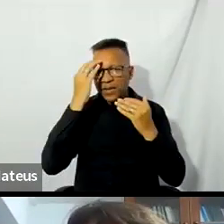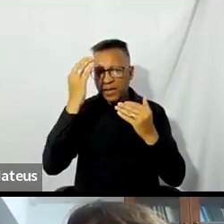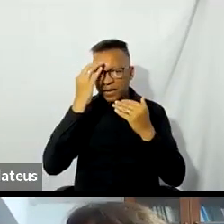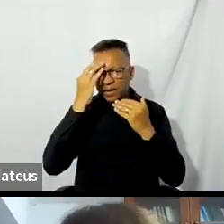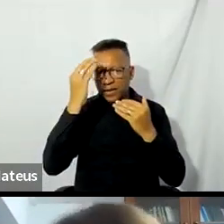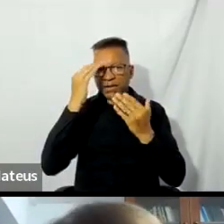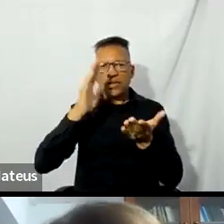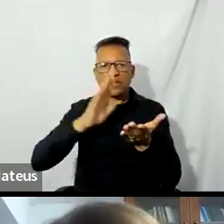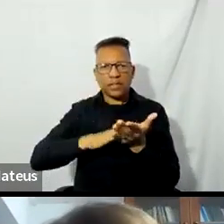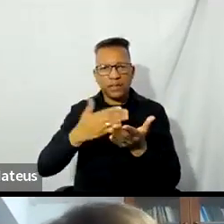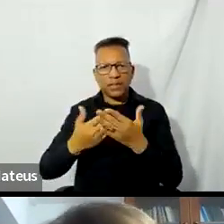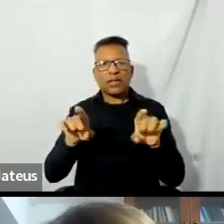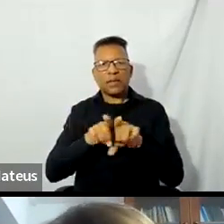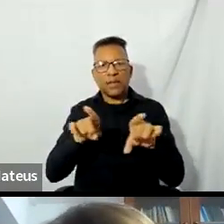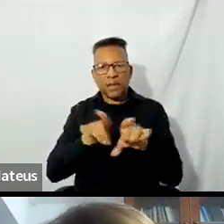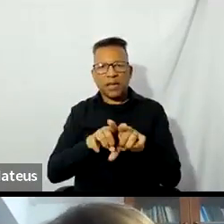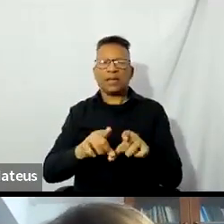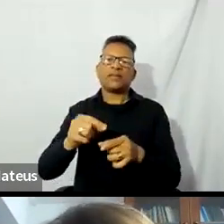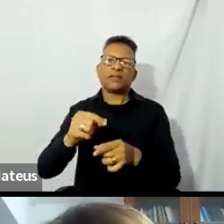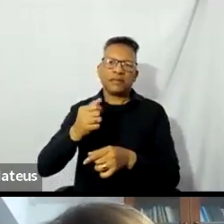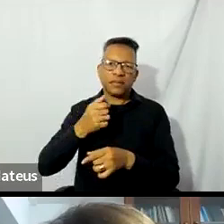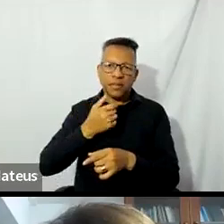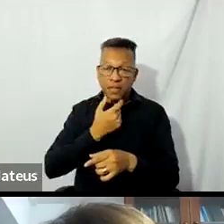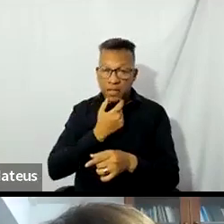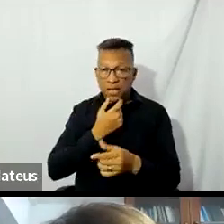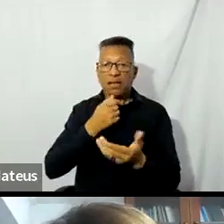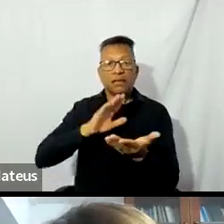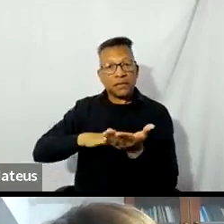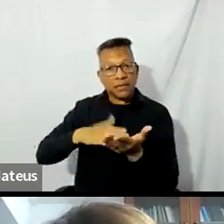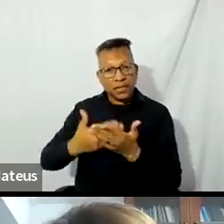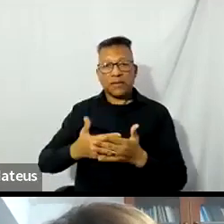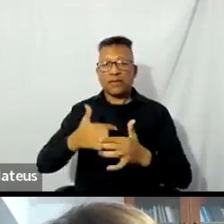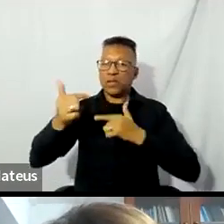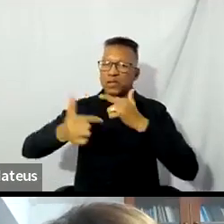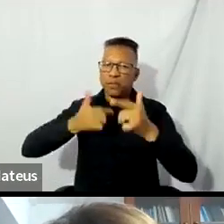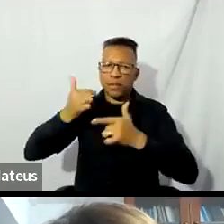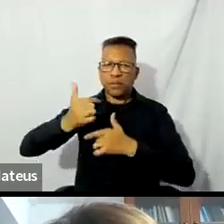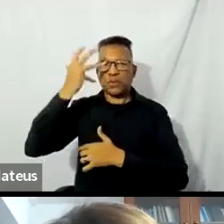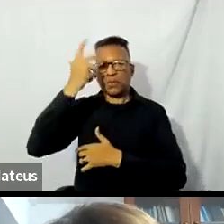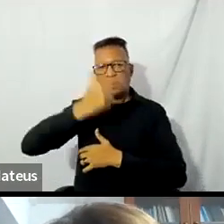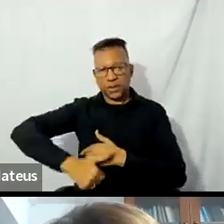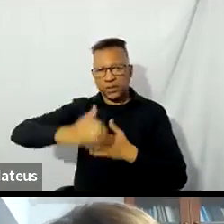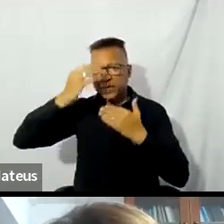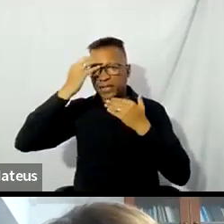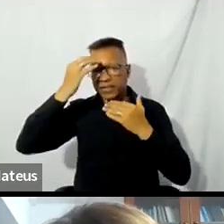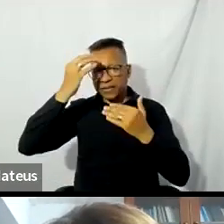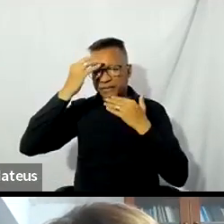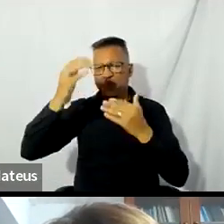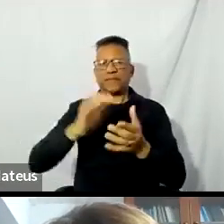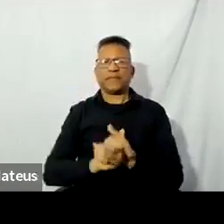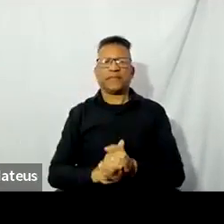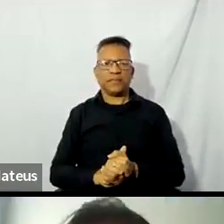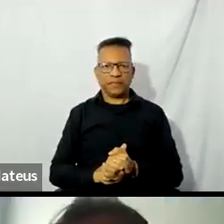you to our wonderful interpretation. reters who have who have done such a brief iant job today. within with it, with it, with it